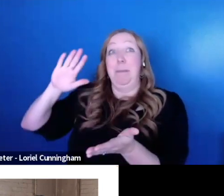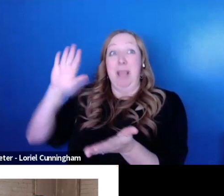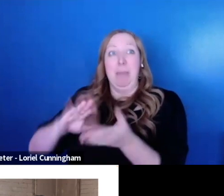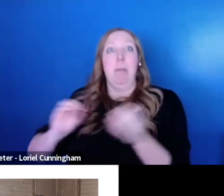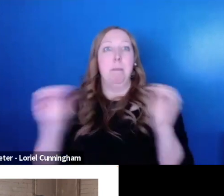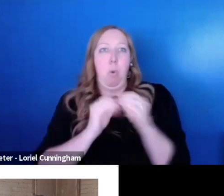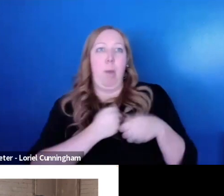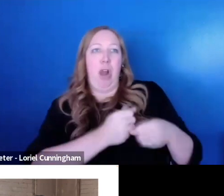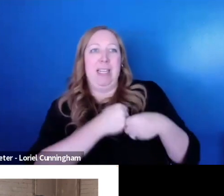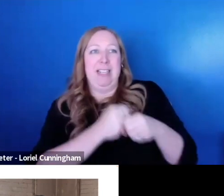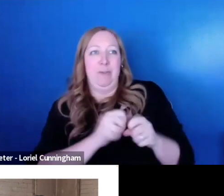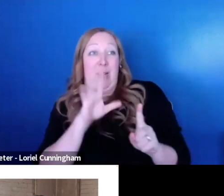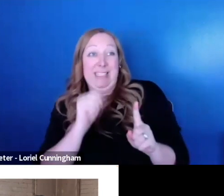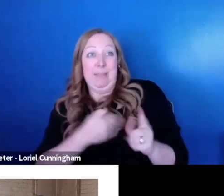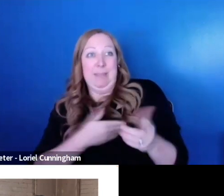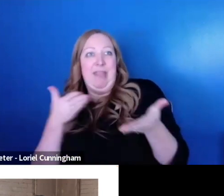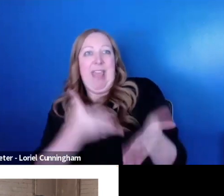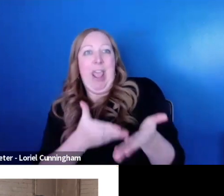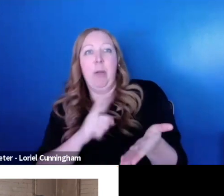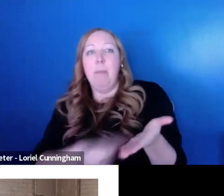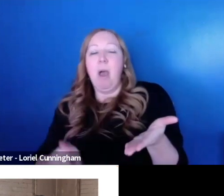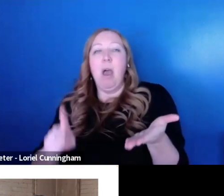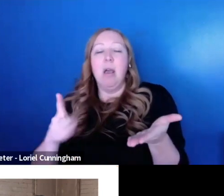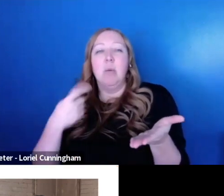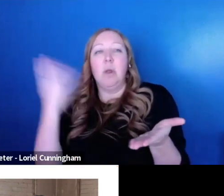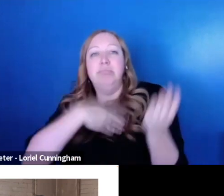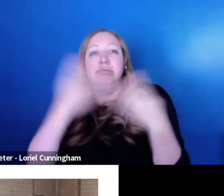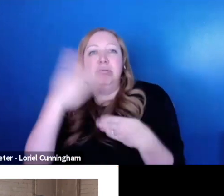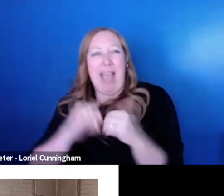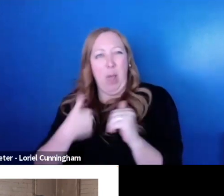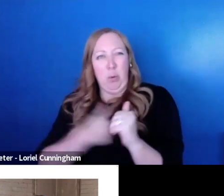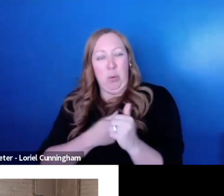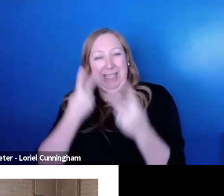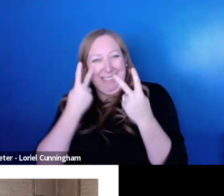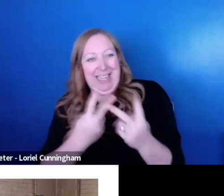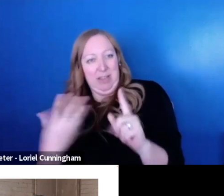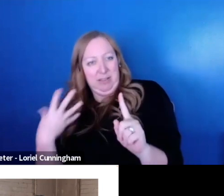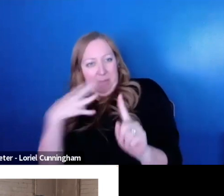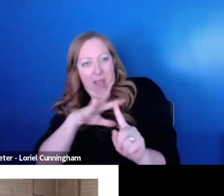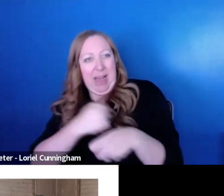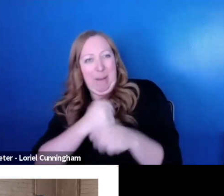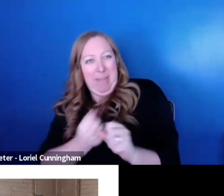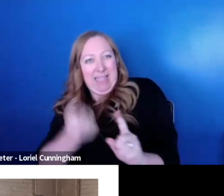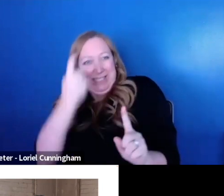out, how do we see that? How do we make sense of that, ways in which racism is operating in that way? That's to really